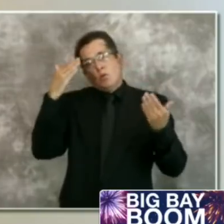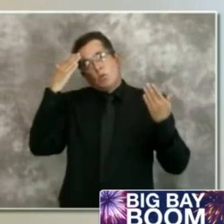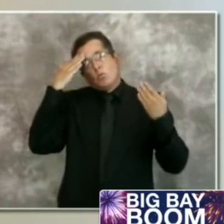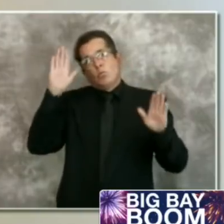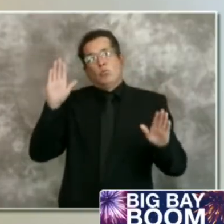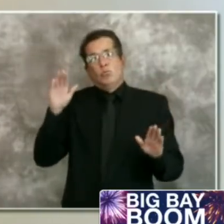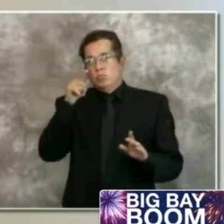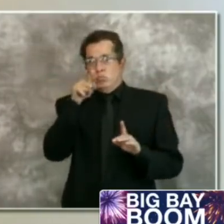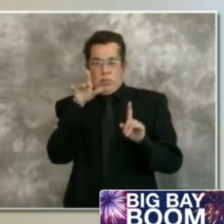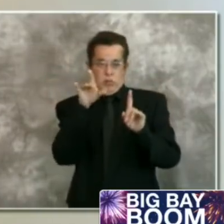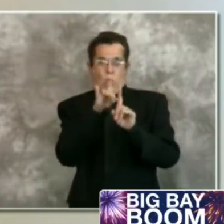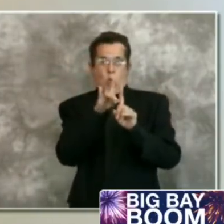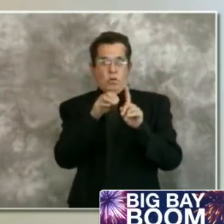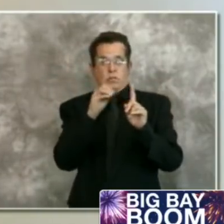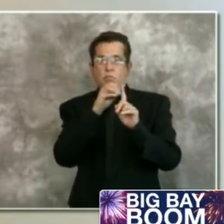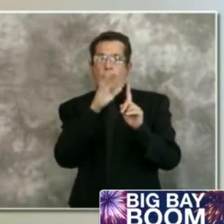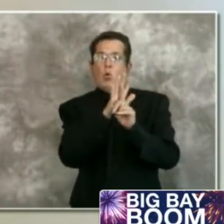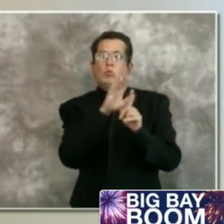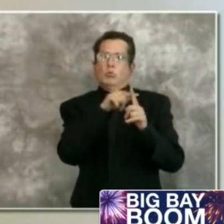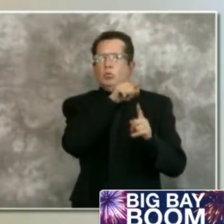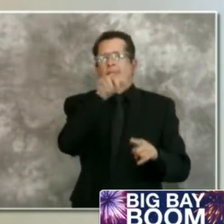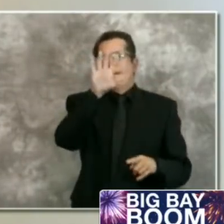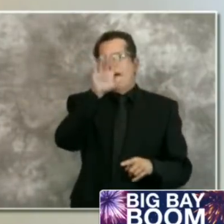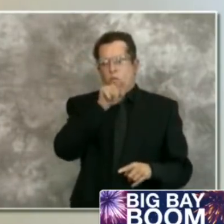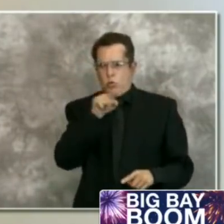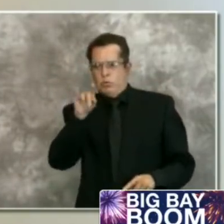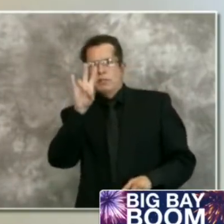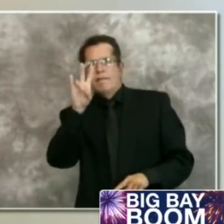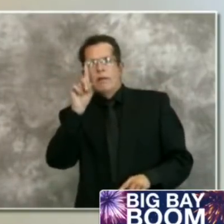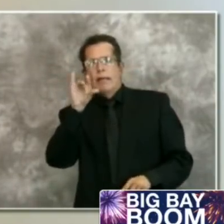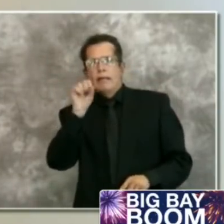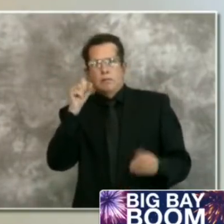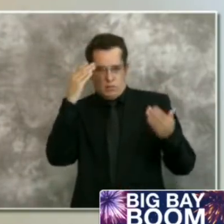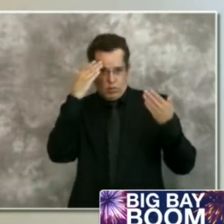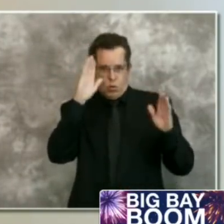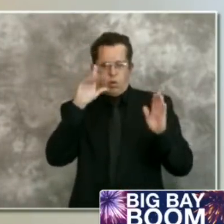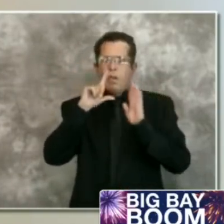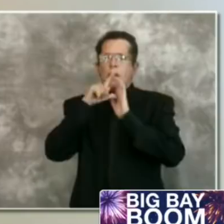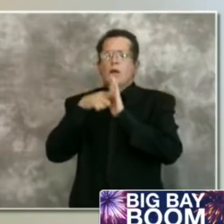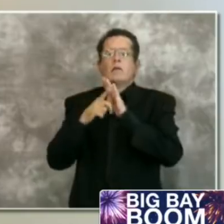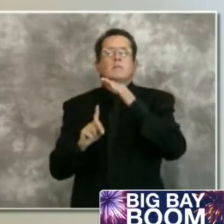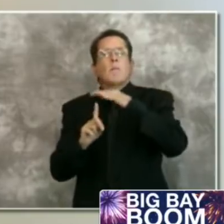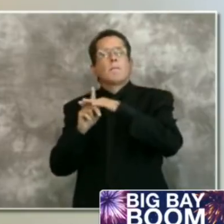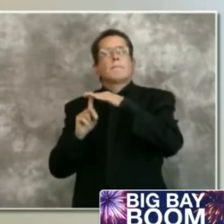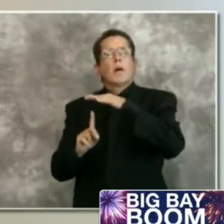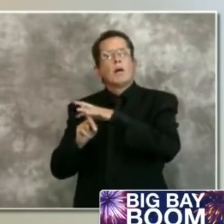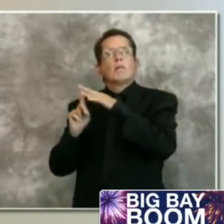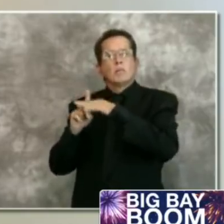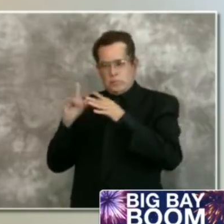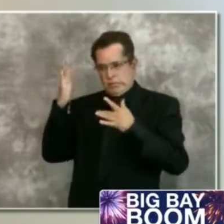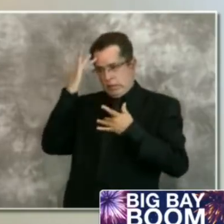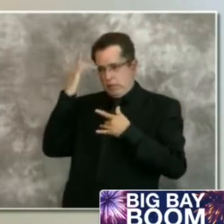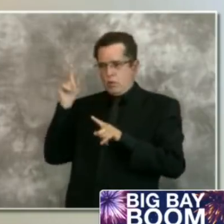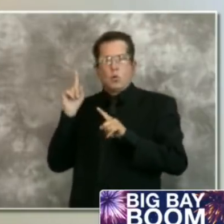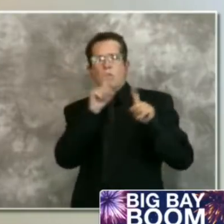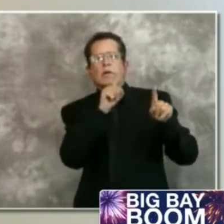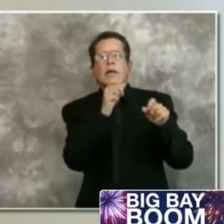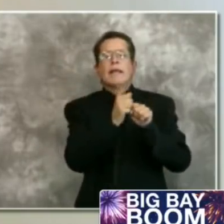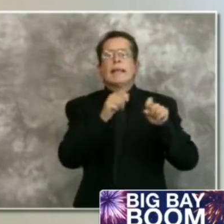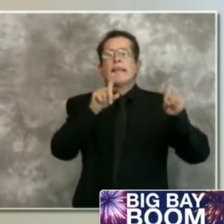TRANSMISSION AND YOU COME IN CONTACT WITH SOMEONE WHO IS POSITIVE. ALL RIGHT YOU YOU WILL NOT LIKELY KNOW THAT YOU MAY HAVE BEEN EXPOSED TO THE INCUBATION PERIOD OF 5 TO 7